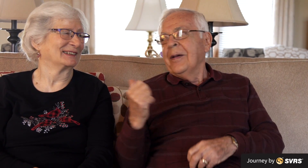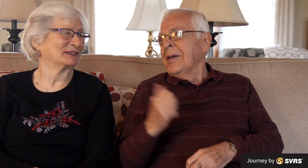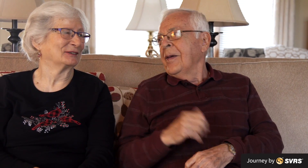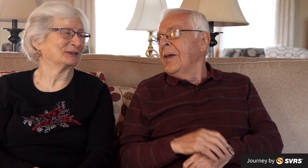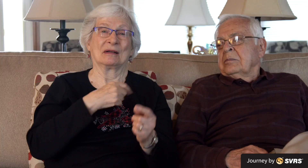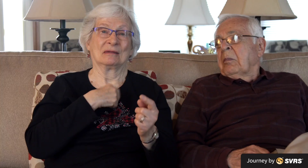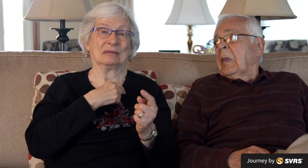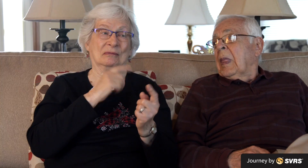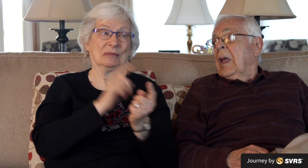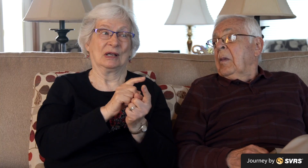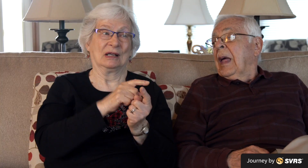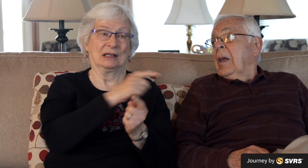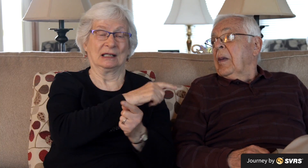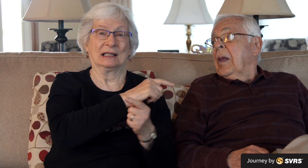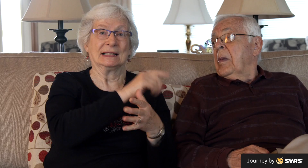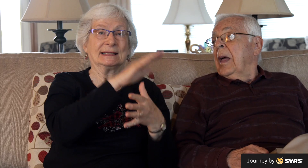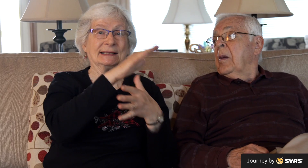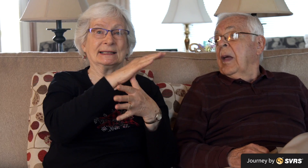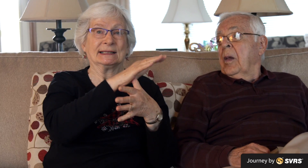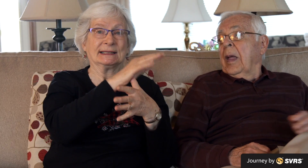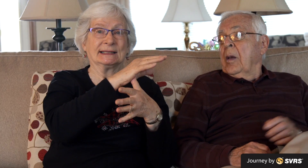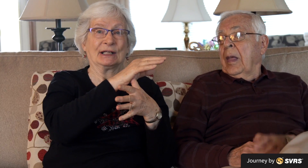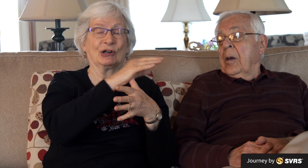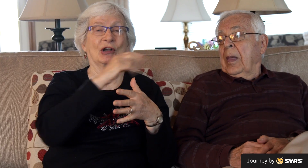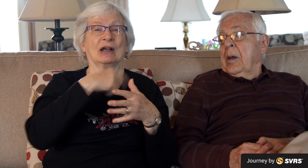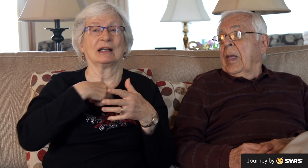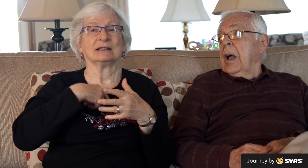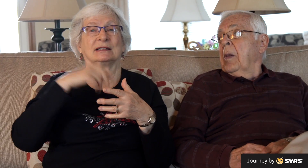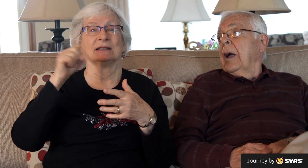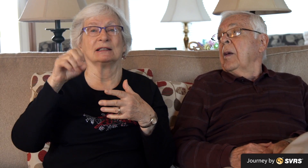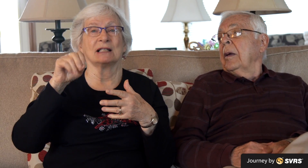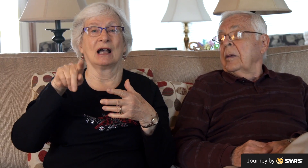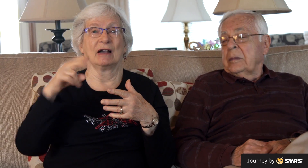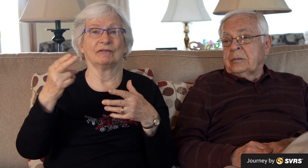I met him when he was a senior, I was sophomore.